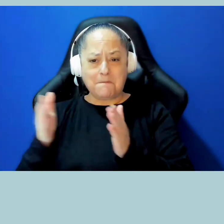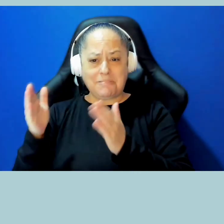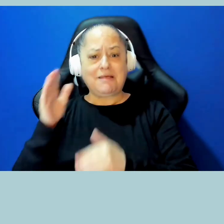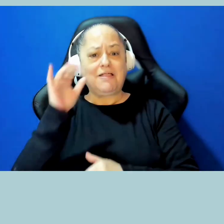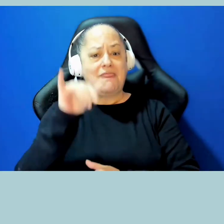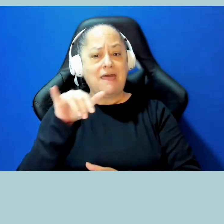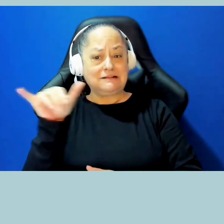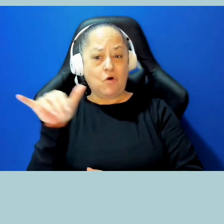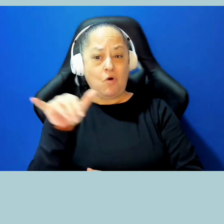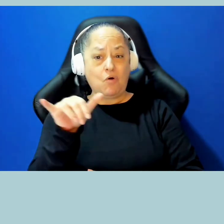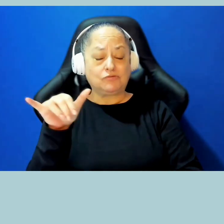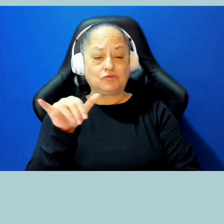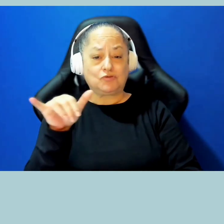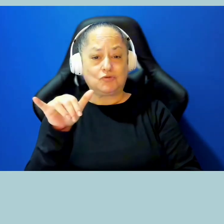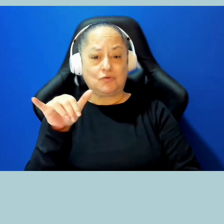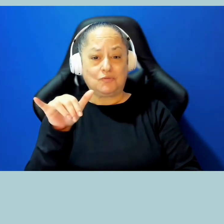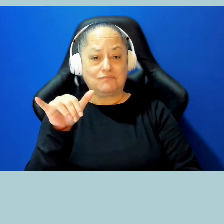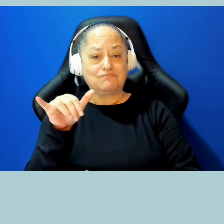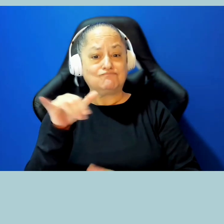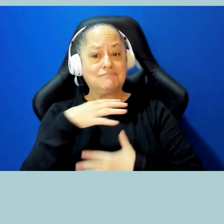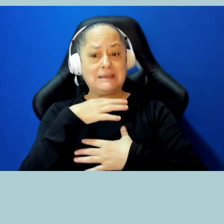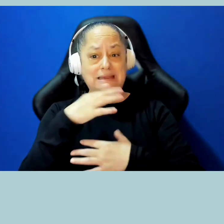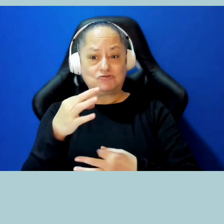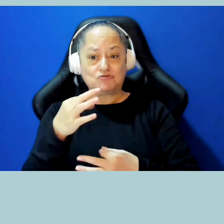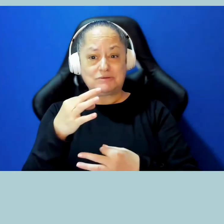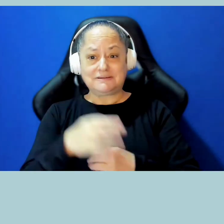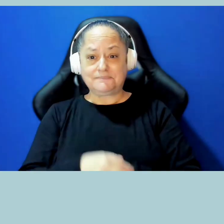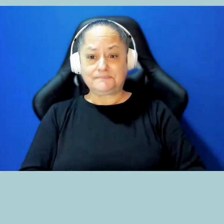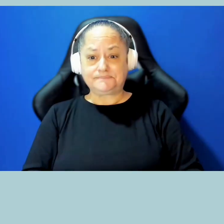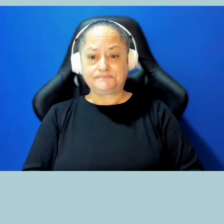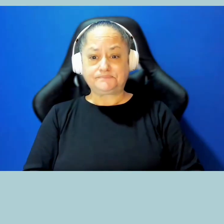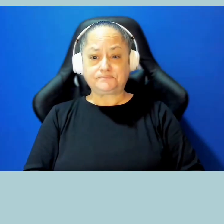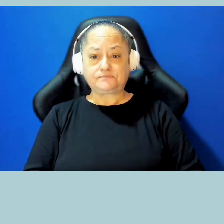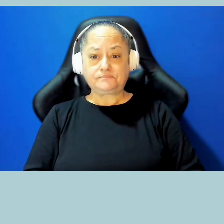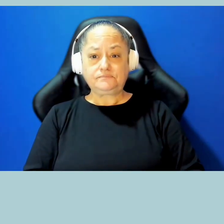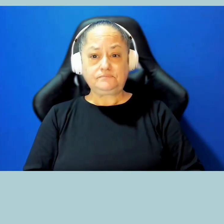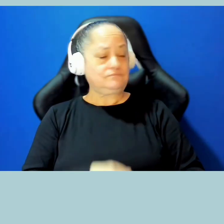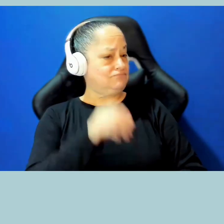of of interest here um yeah very much so sometimes